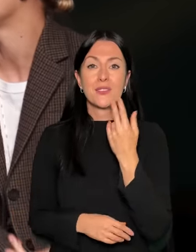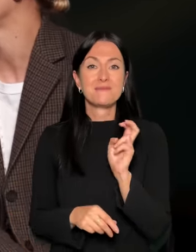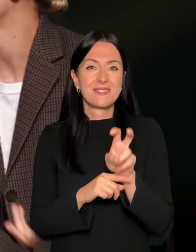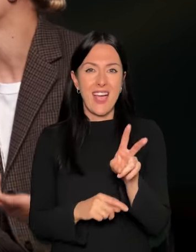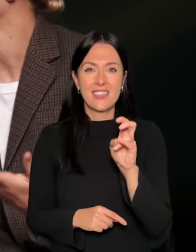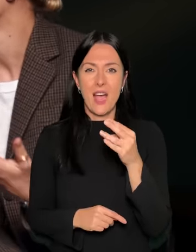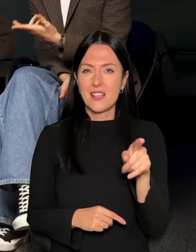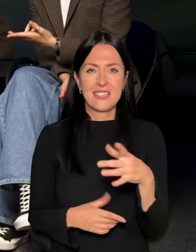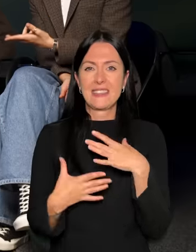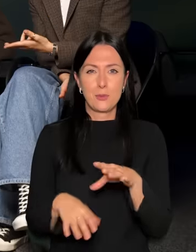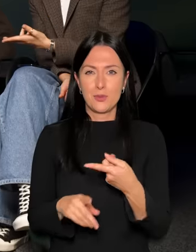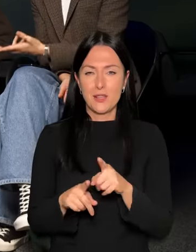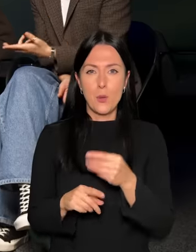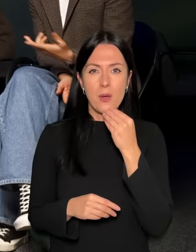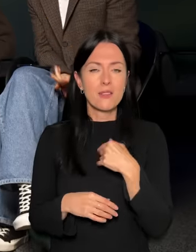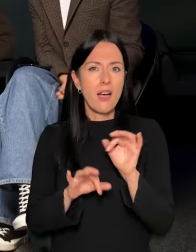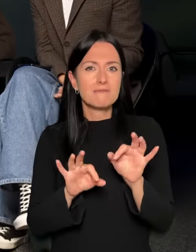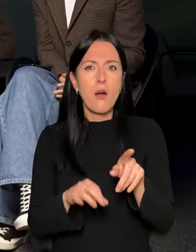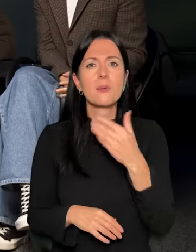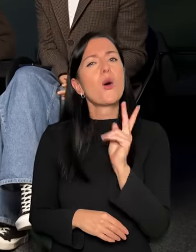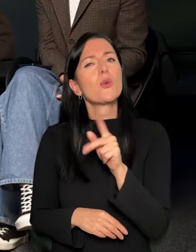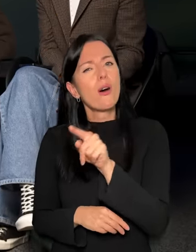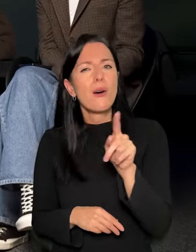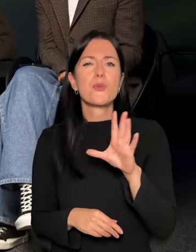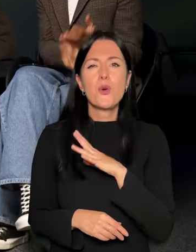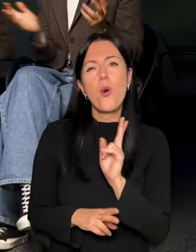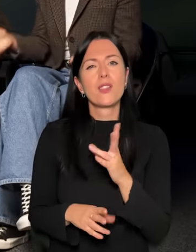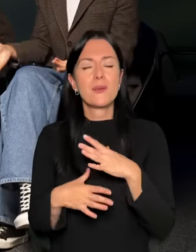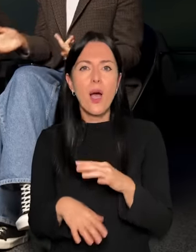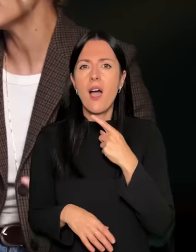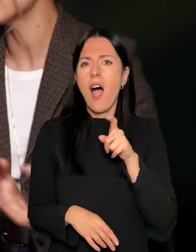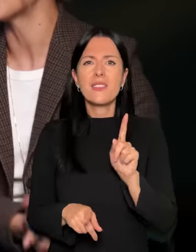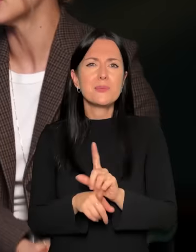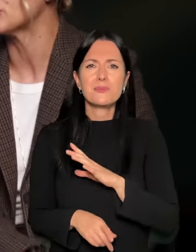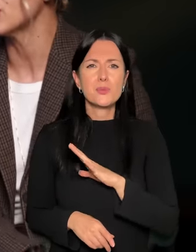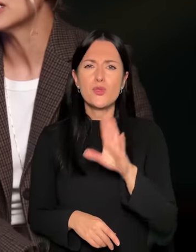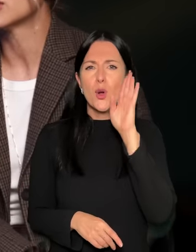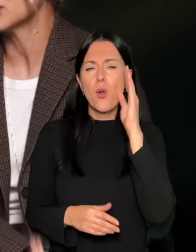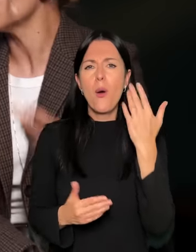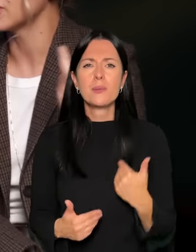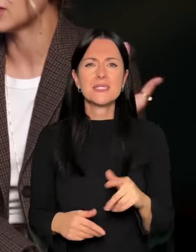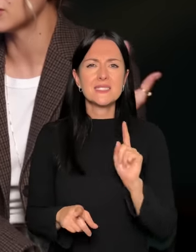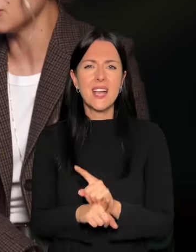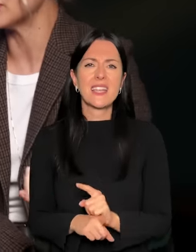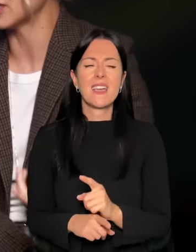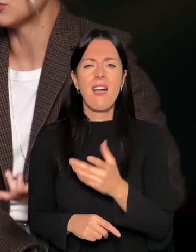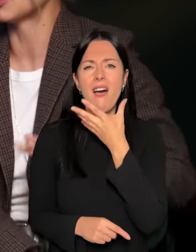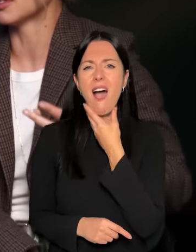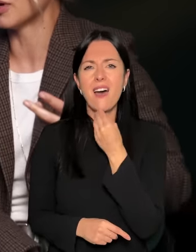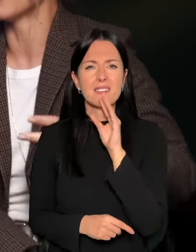And when Nata arrived, she wasn't at this lunch, and she asked who was there and who wasn't. I said there was this guy